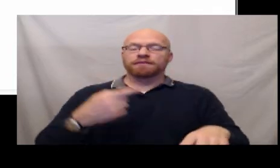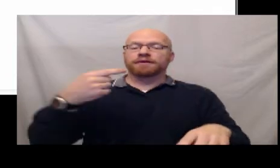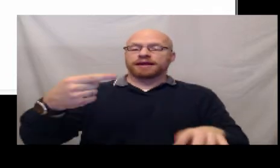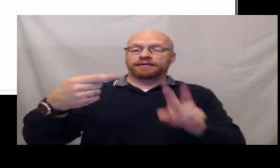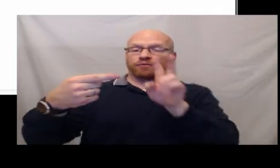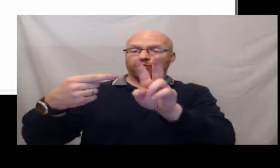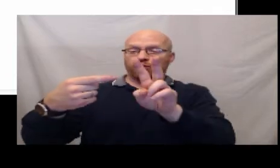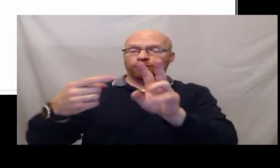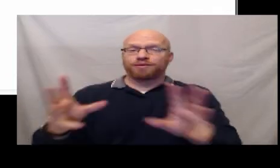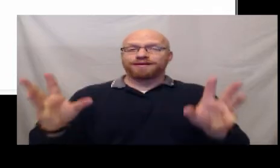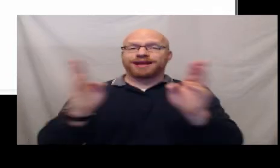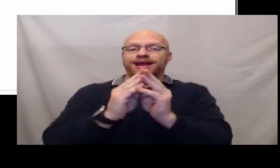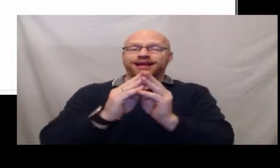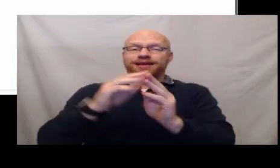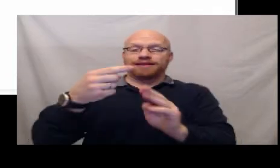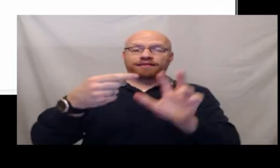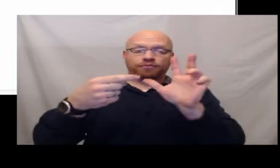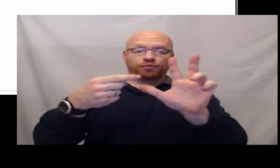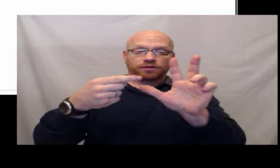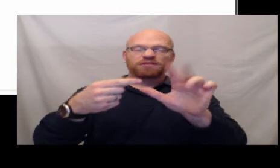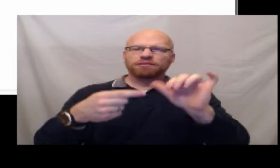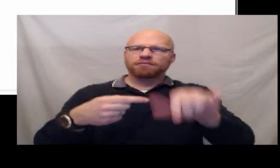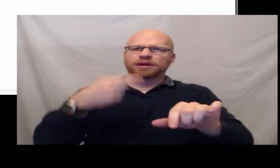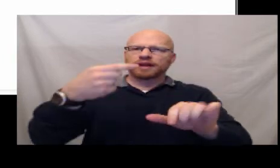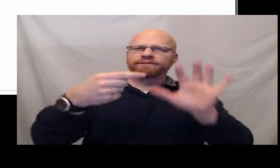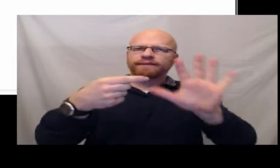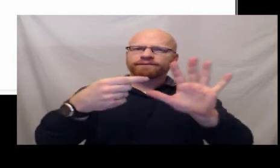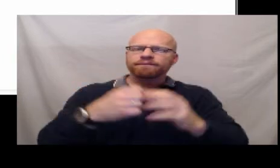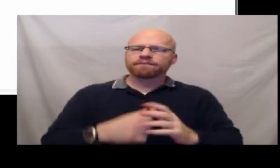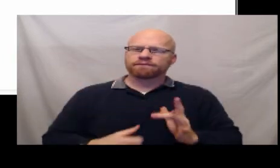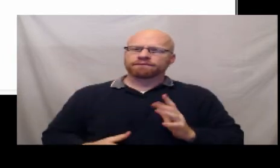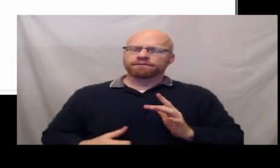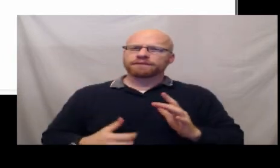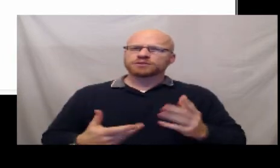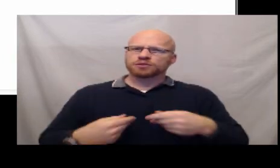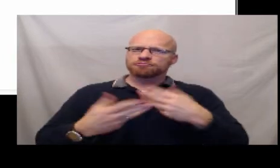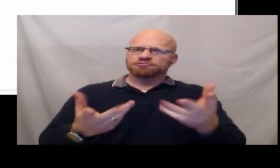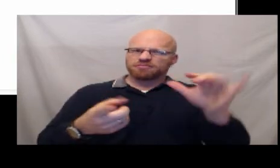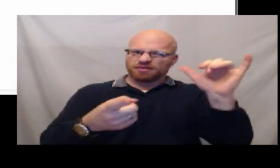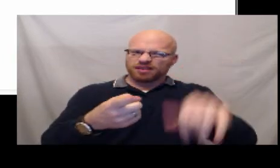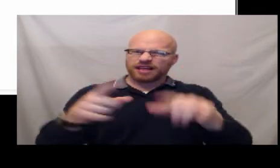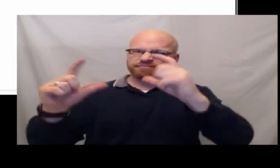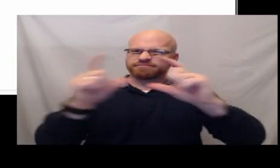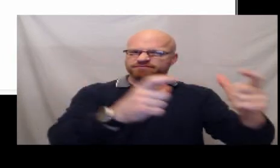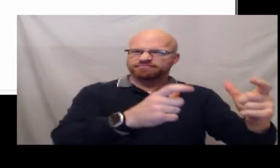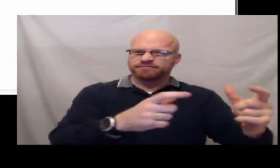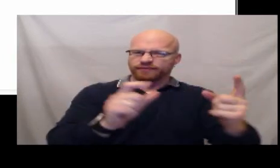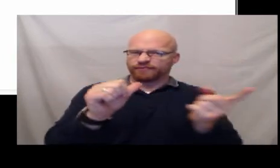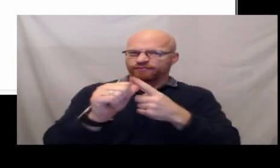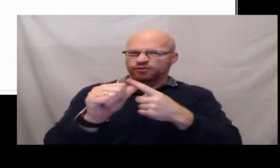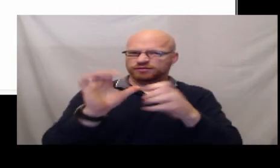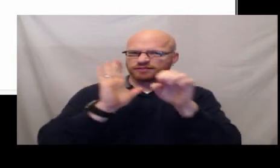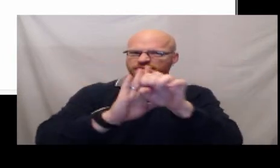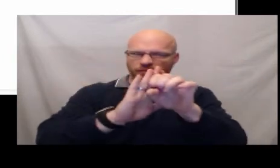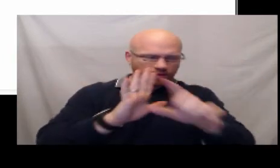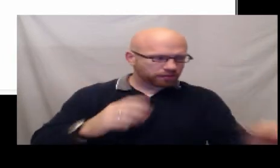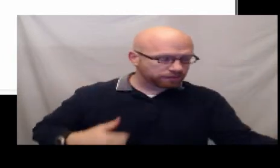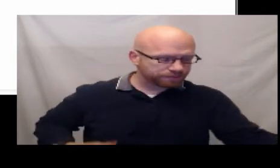Positive six is accomplished, and then negative two plus negative three is a negative five. So let's factor with these two terms.